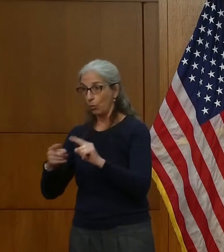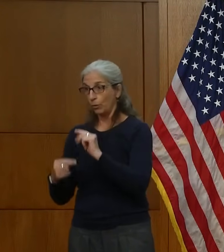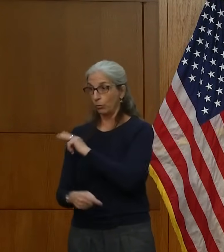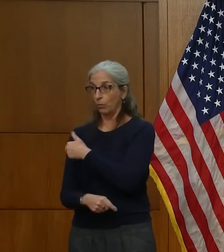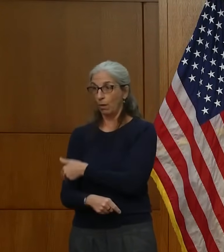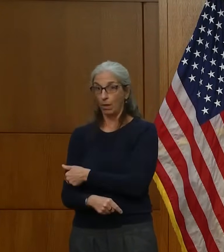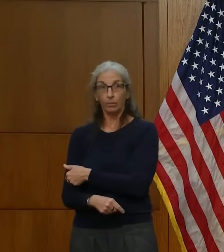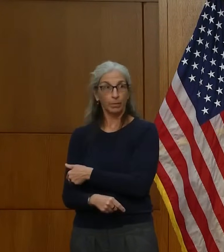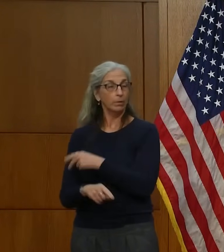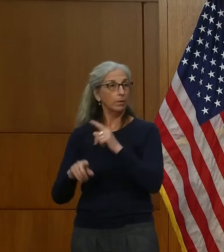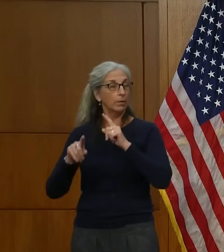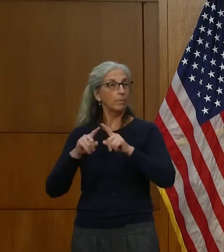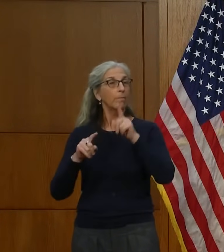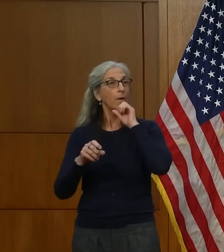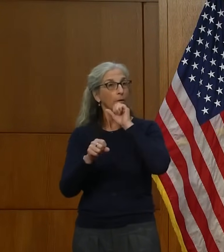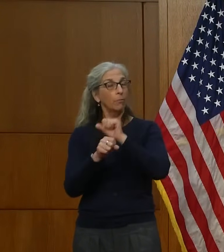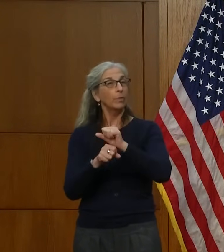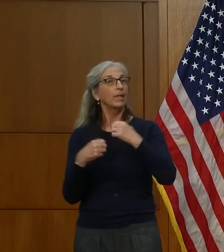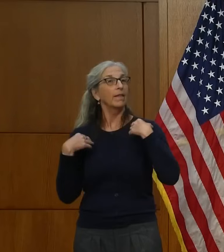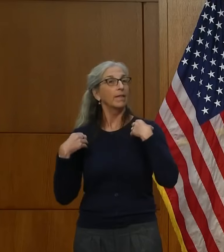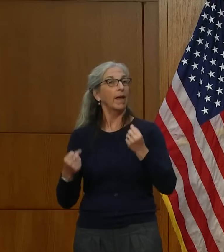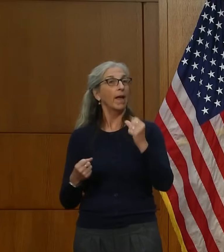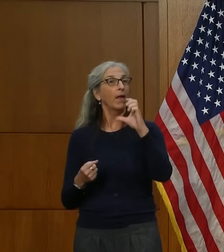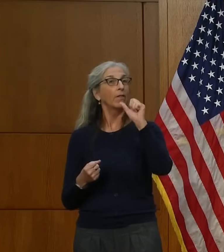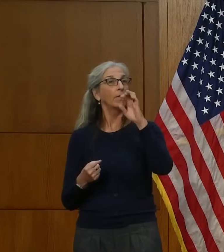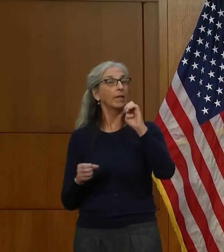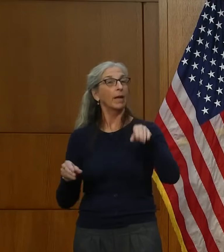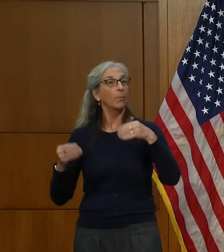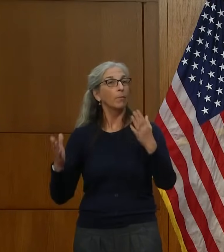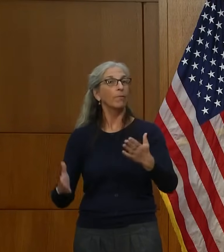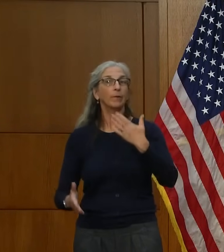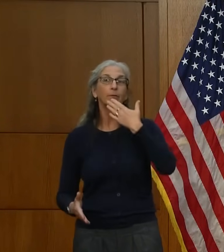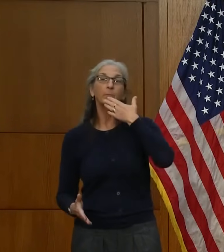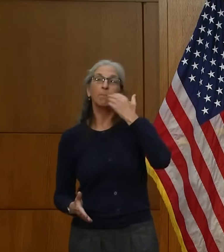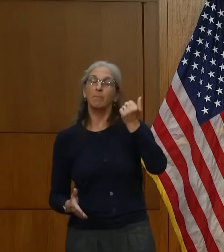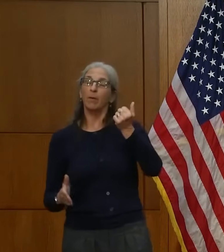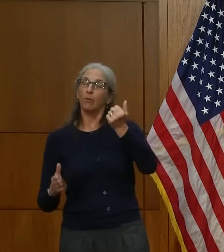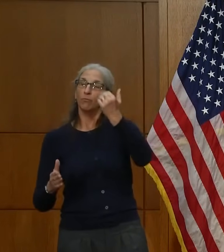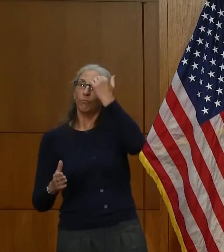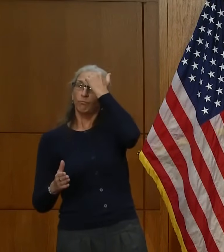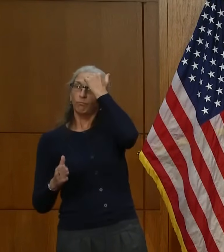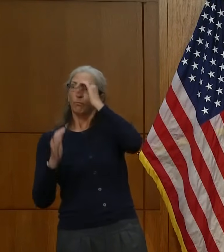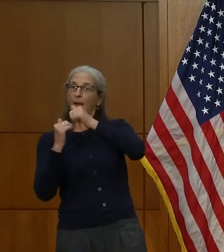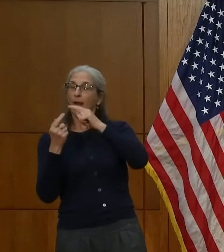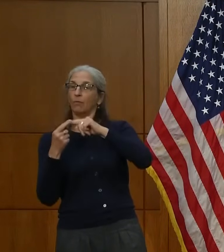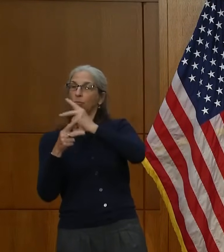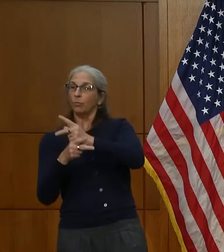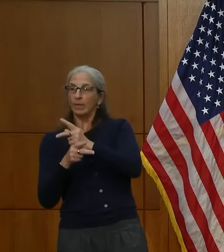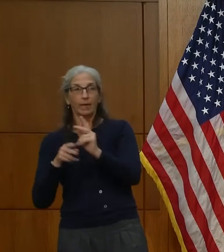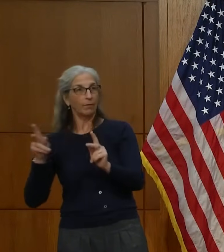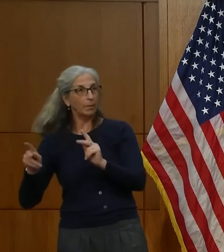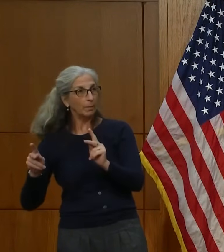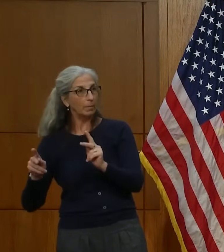HAVE AN INCREASE IN HOSPITALIZATIONS. WE ARE BETTER